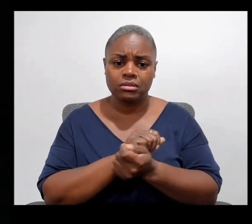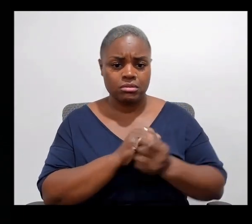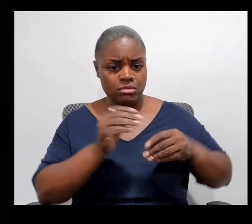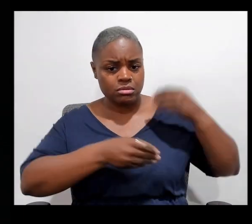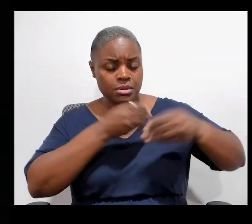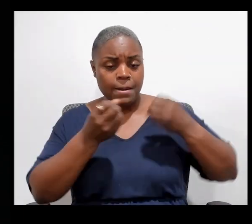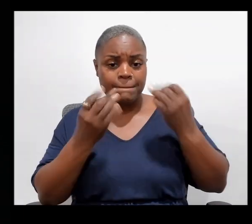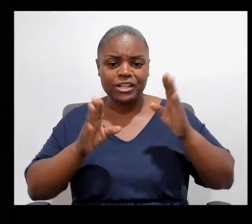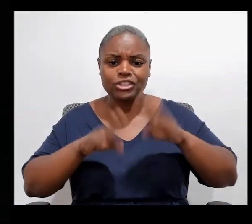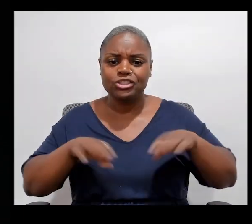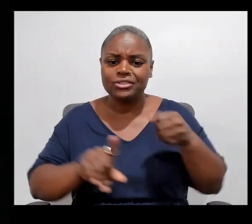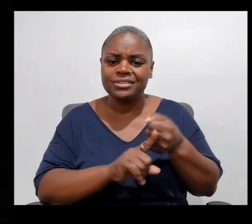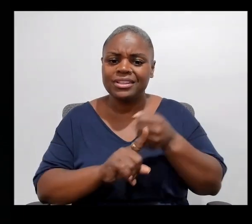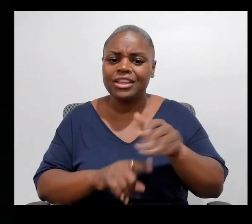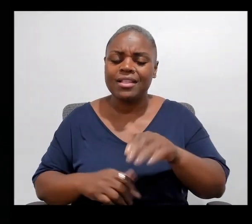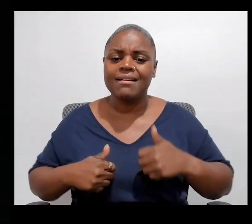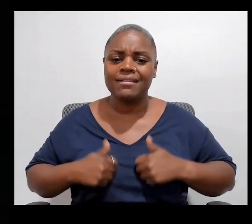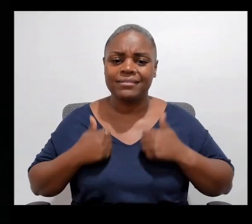in the trajectory of so many children's lives.